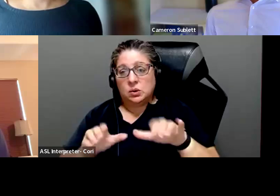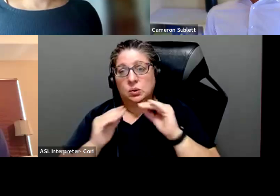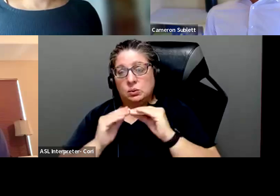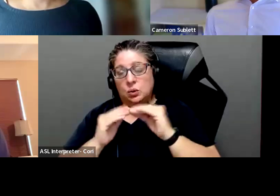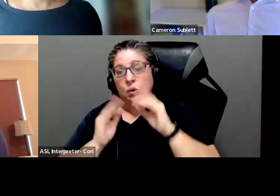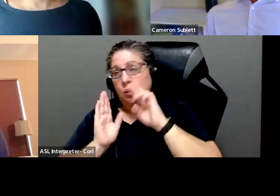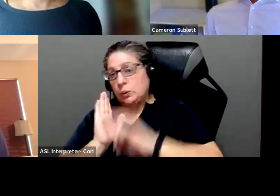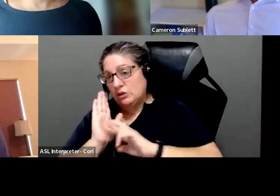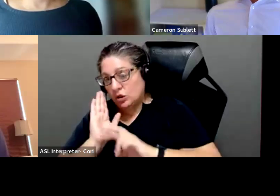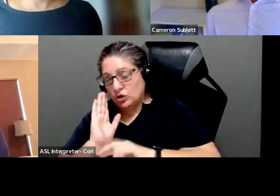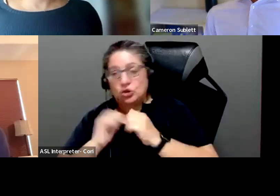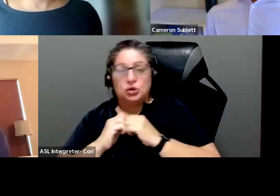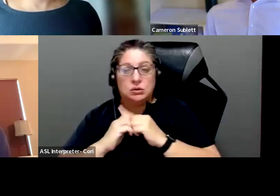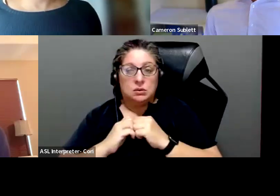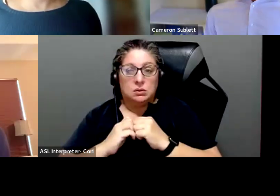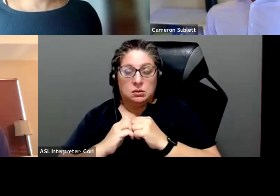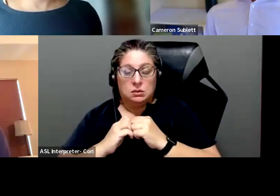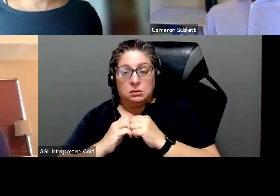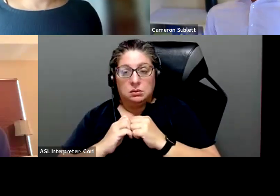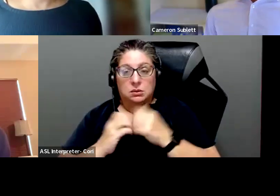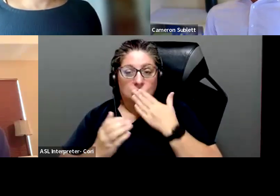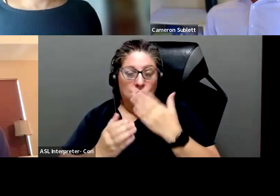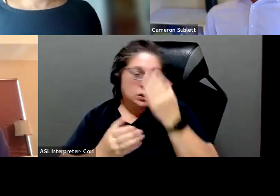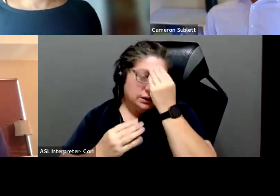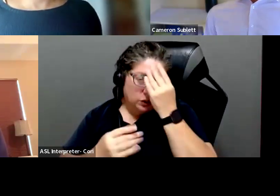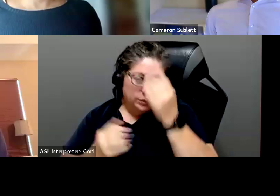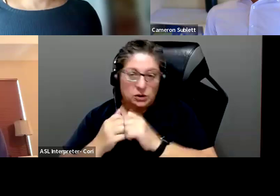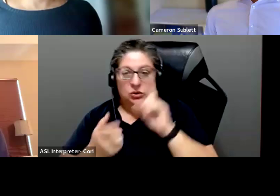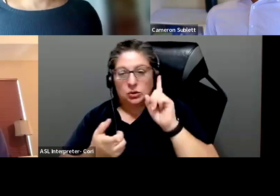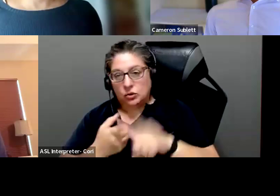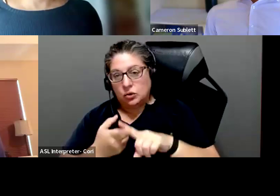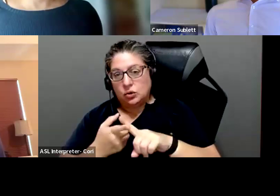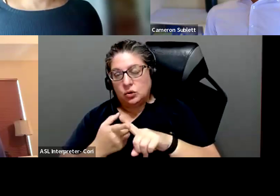research and good information to counter that.